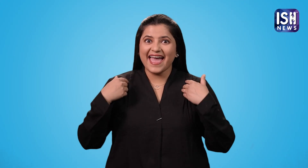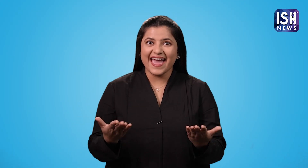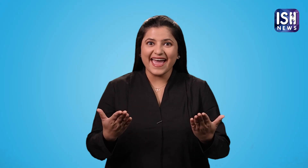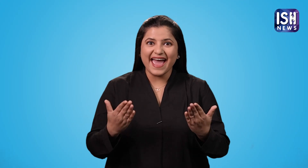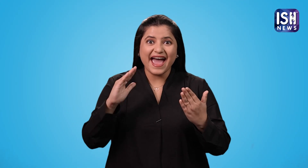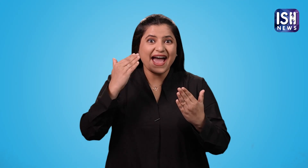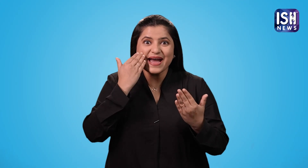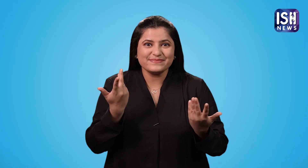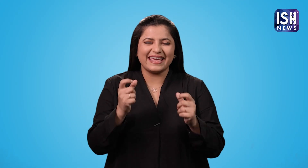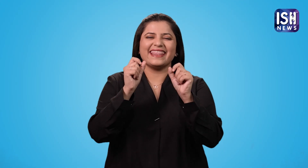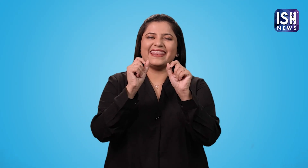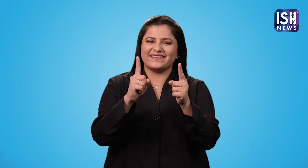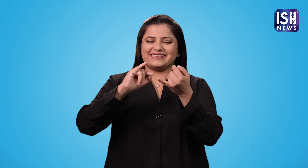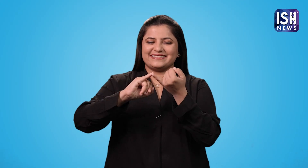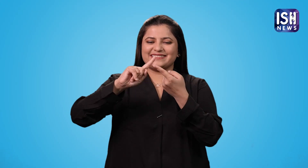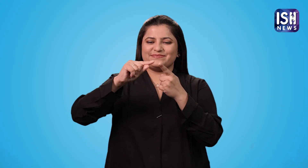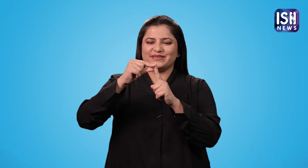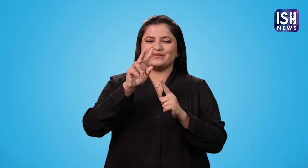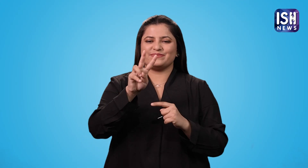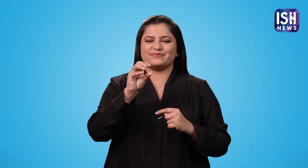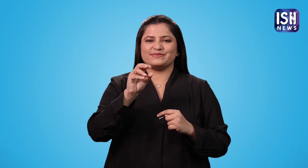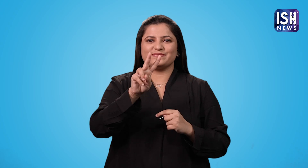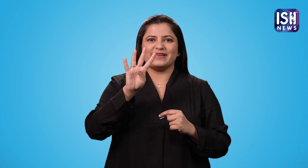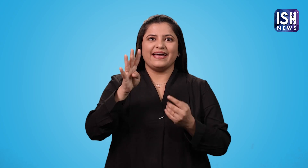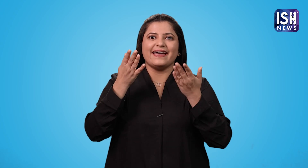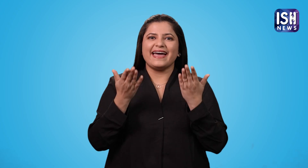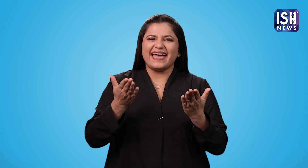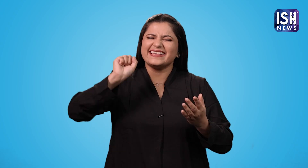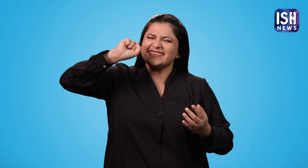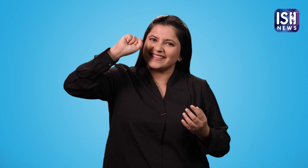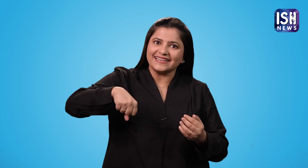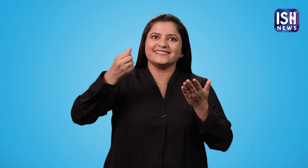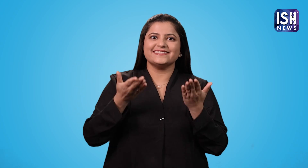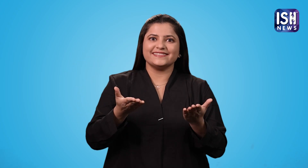And from when? 11th September 2024. Yes!